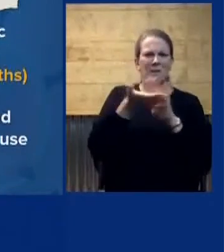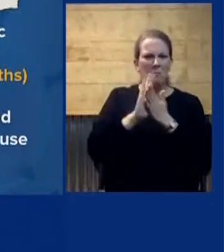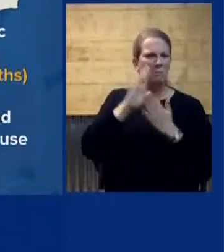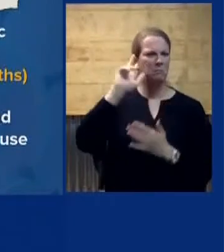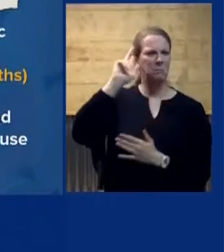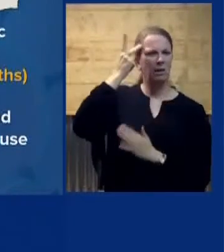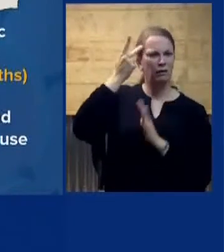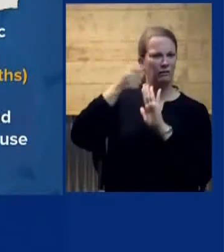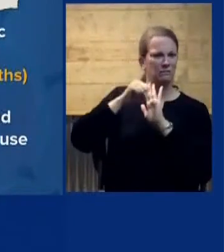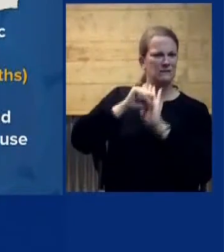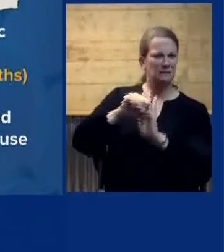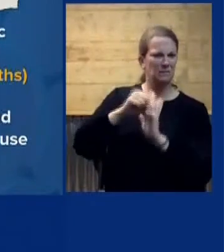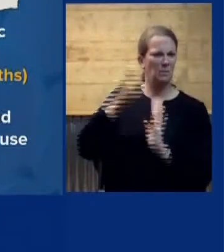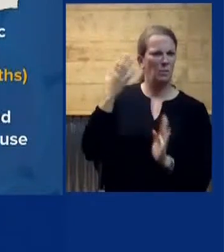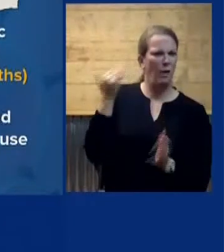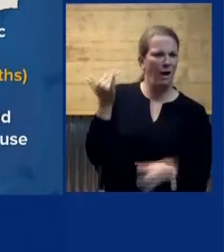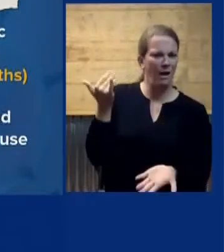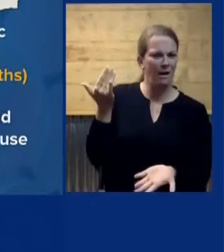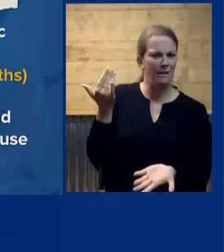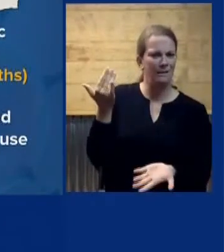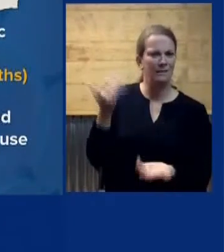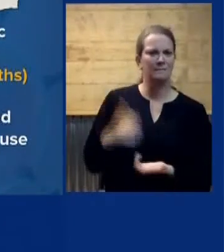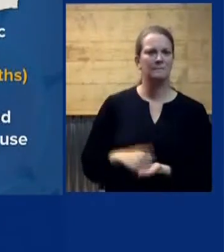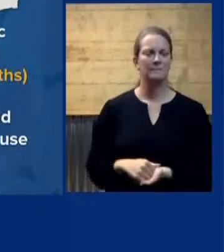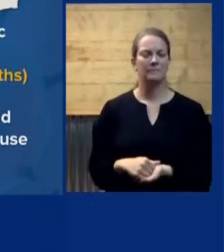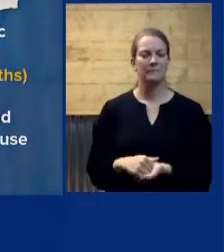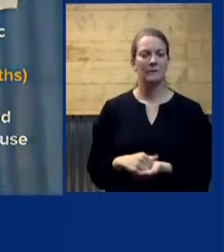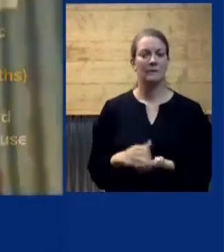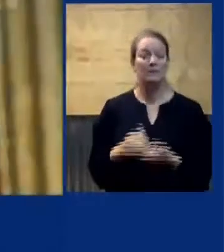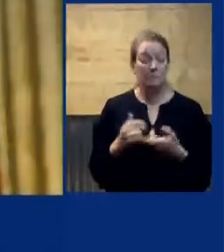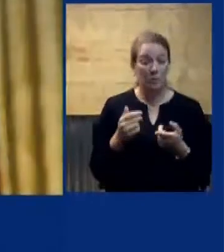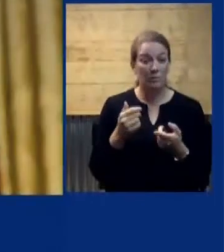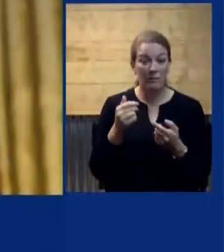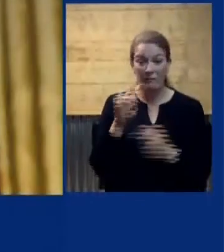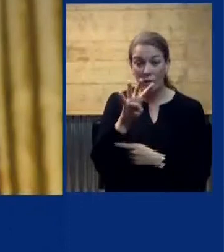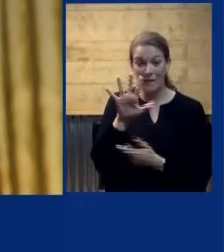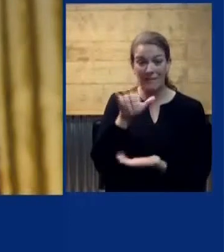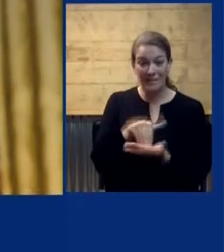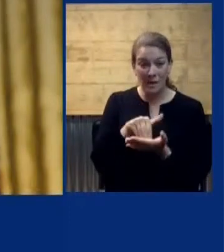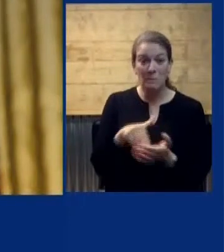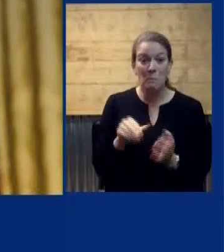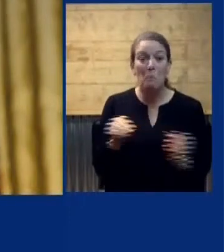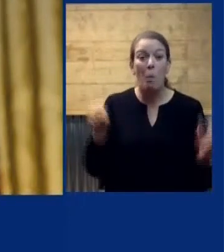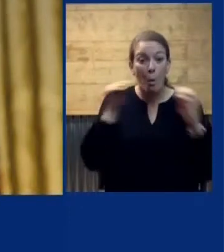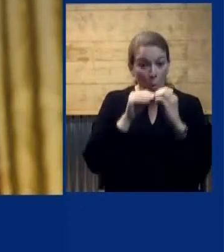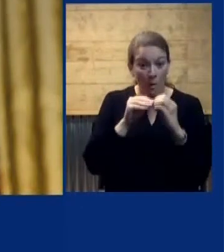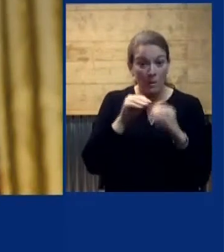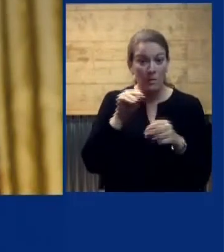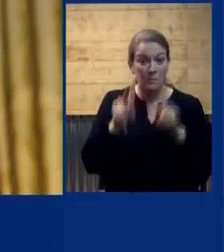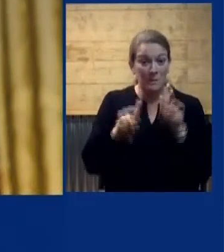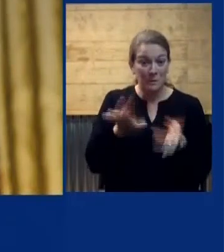WOULDN'T YOU? IS IT HUBRUS. YOU WERE AGAINST MASKS AND YOU